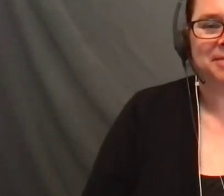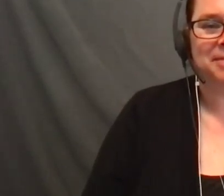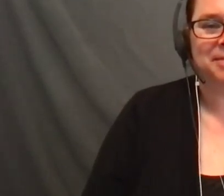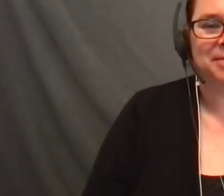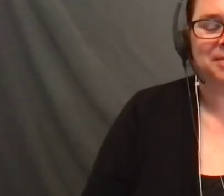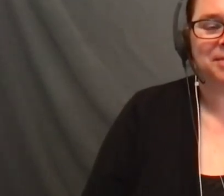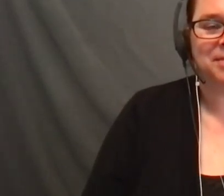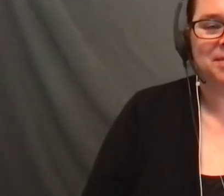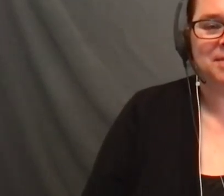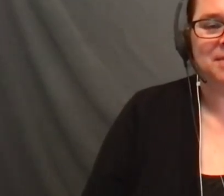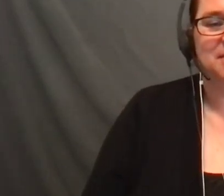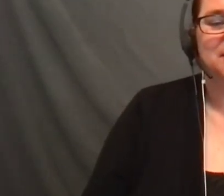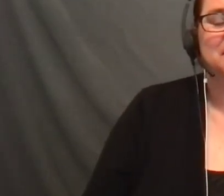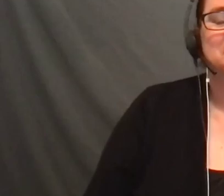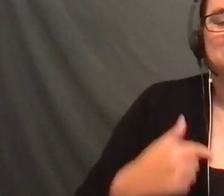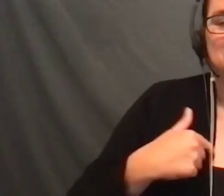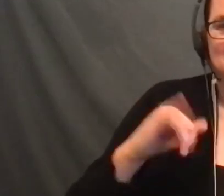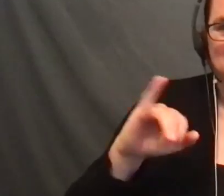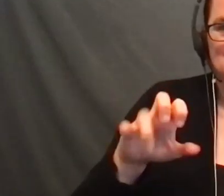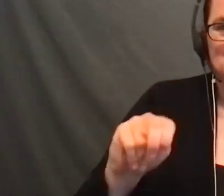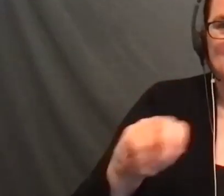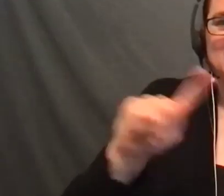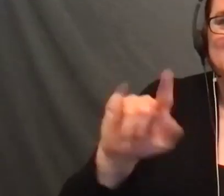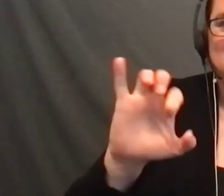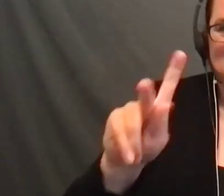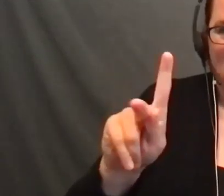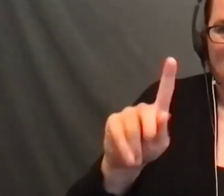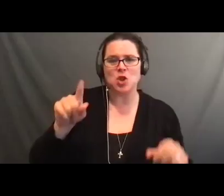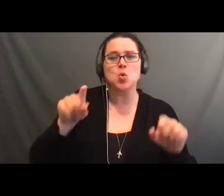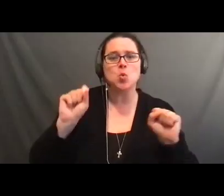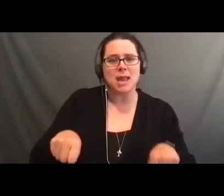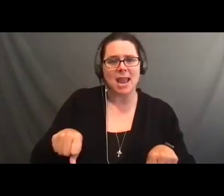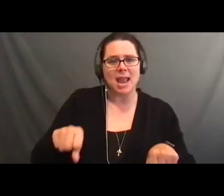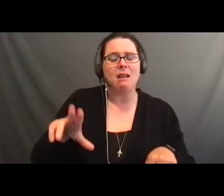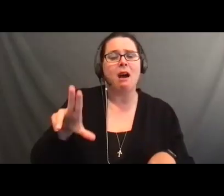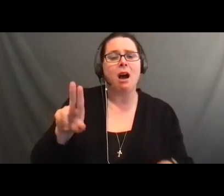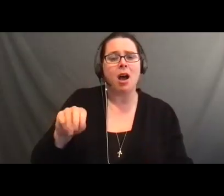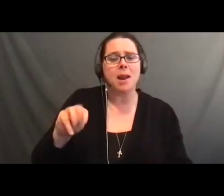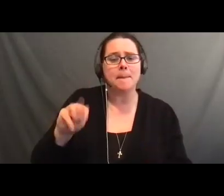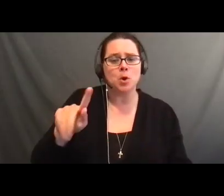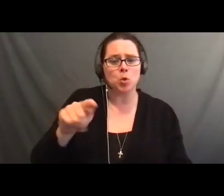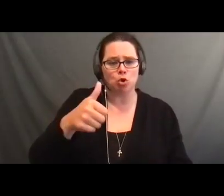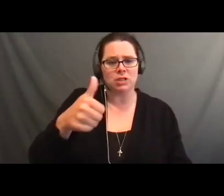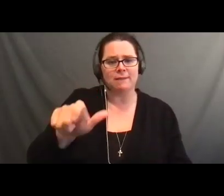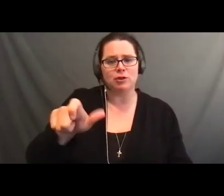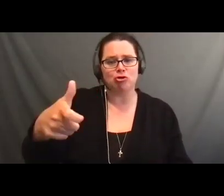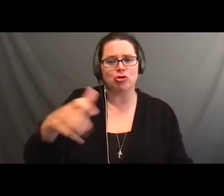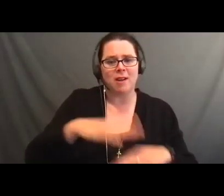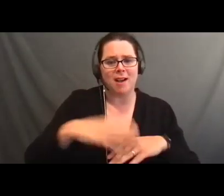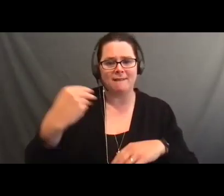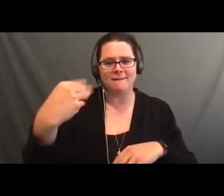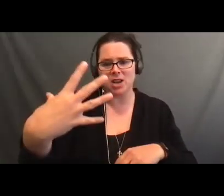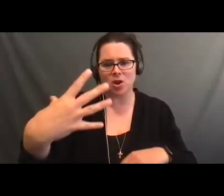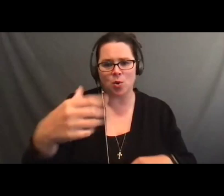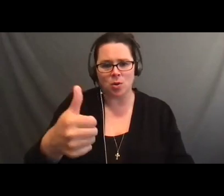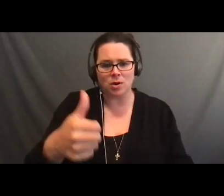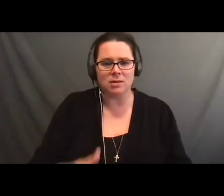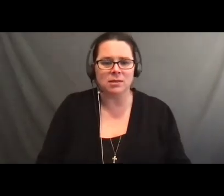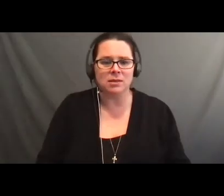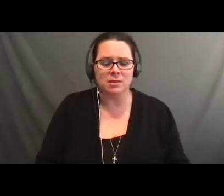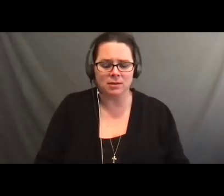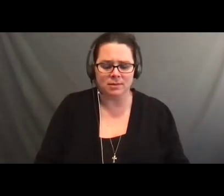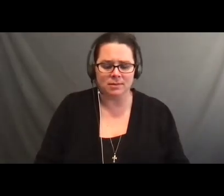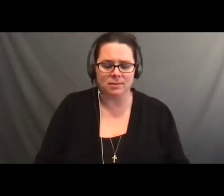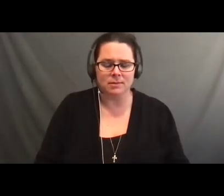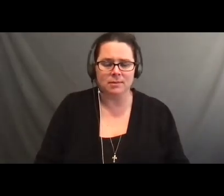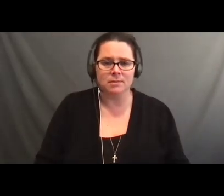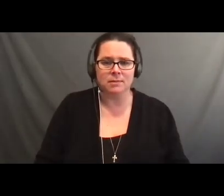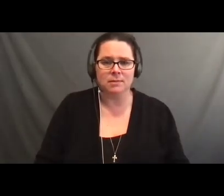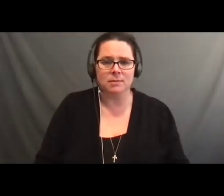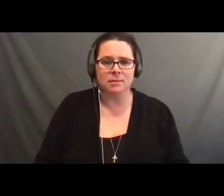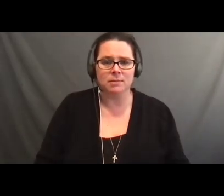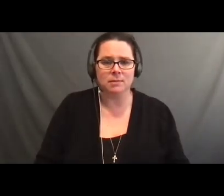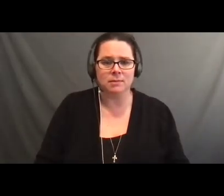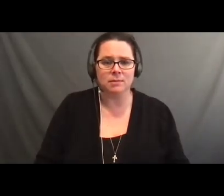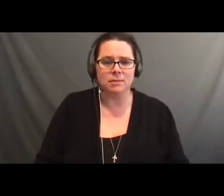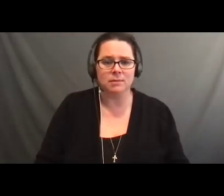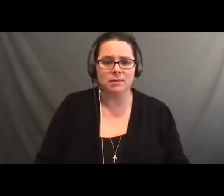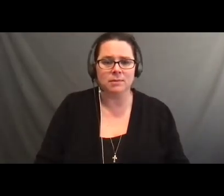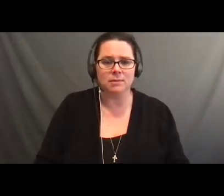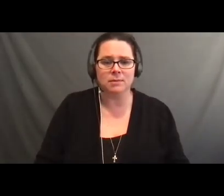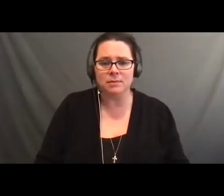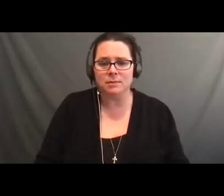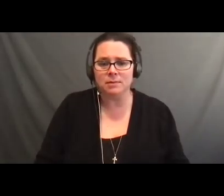Jen: And that is all the questions that I see right now.